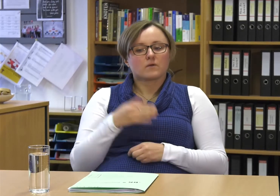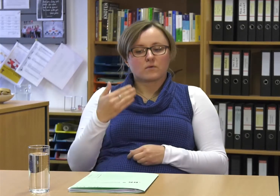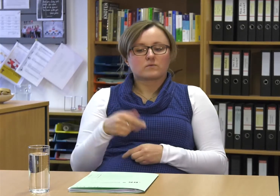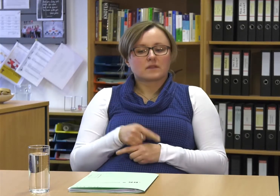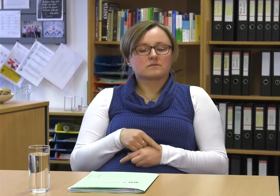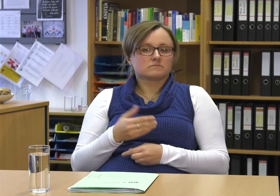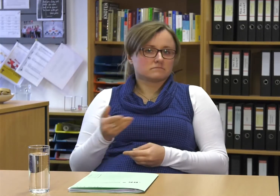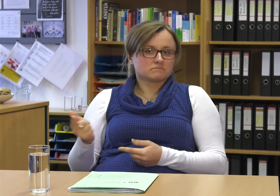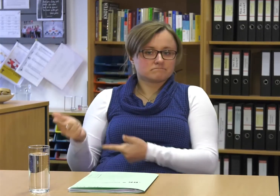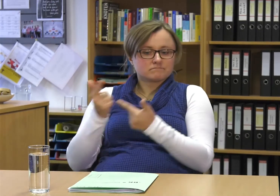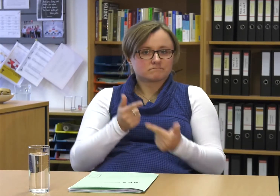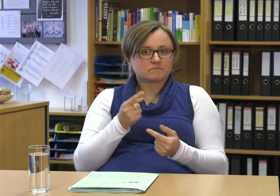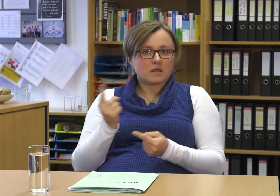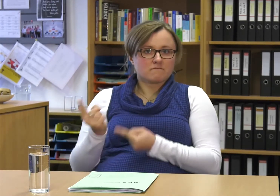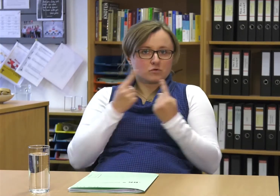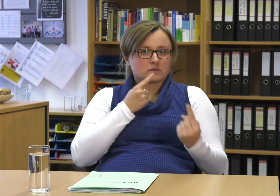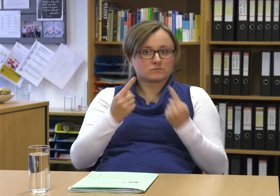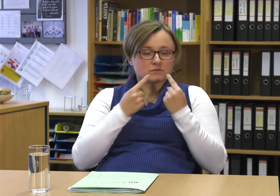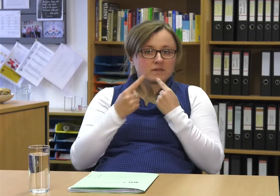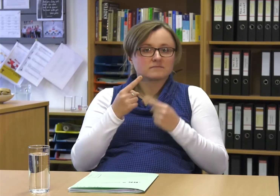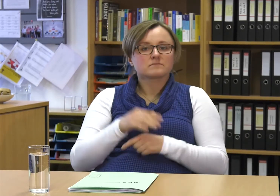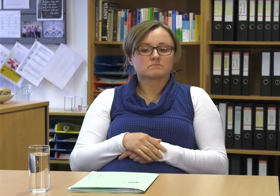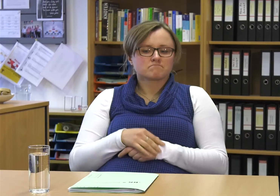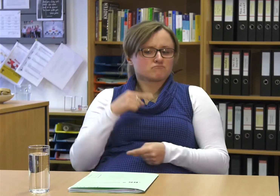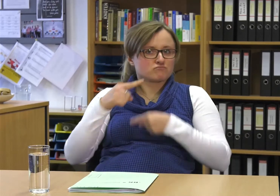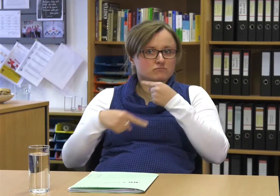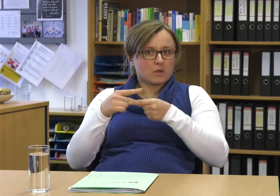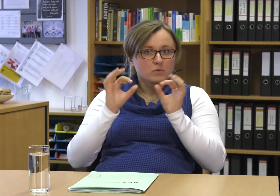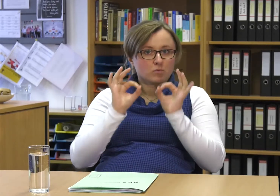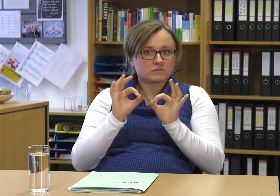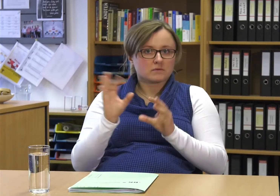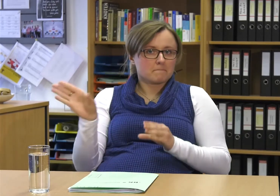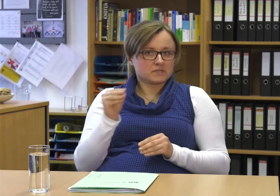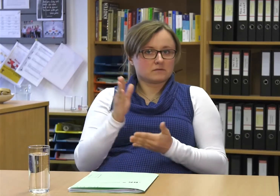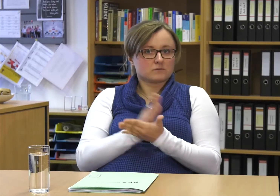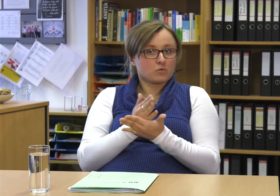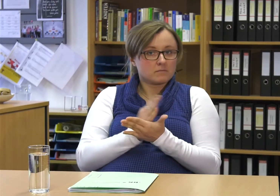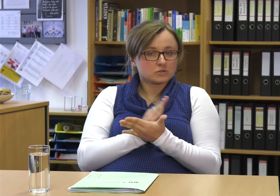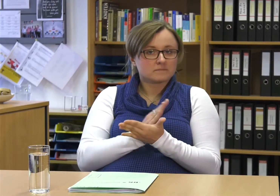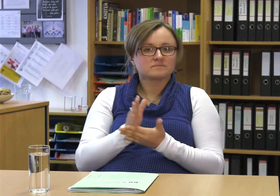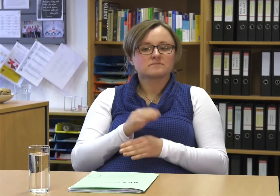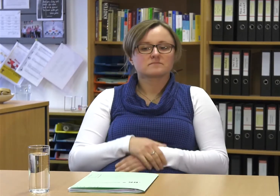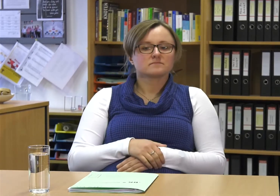And then I was invited to an job interview. All went well. An interpreter was there.